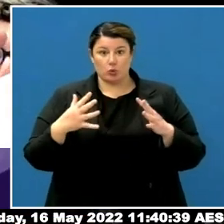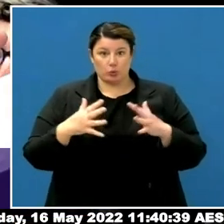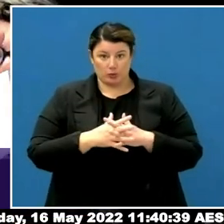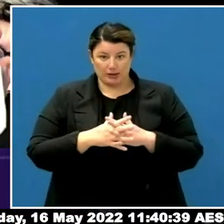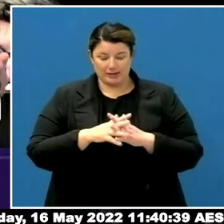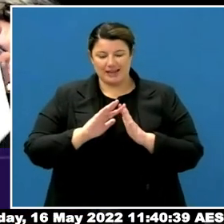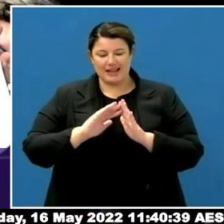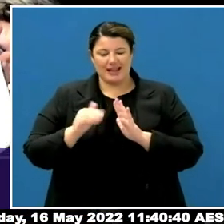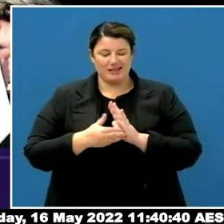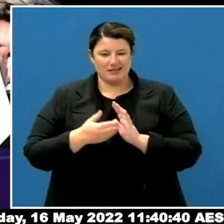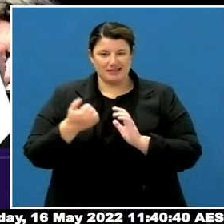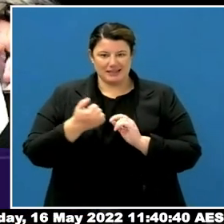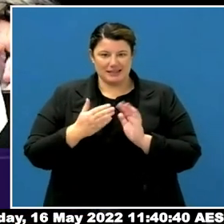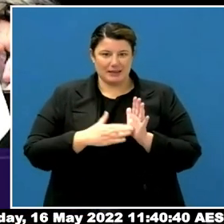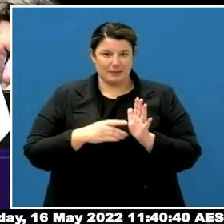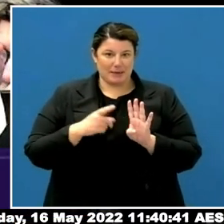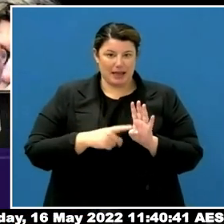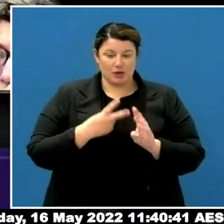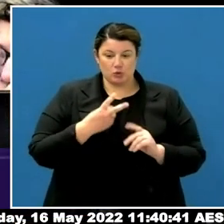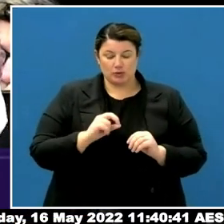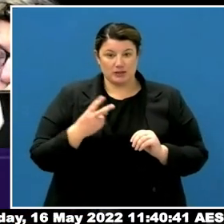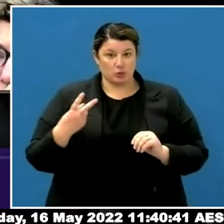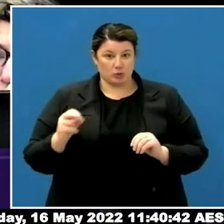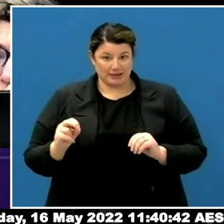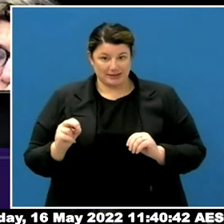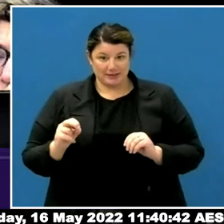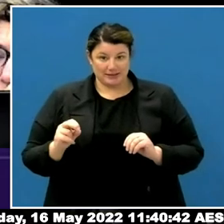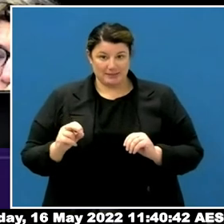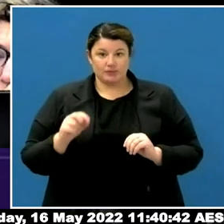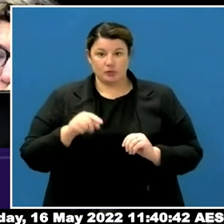May 2020." So this is a 2019 service agreement?